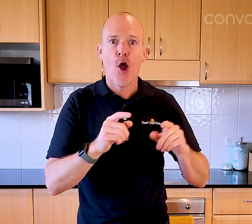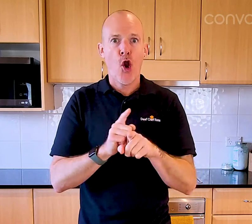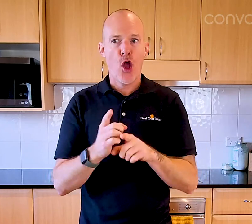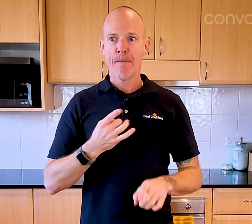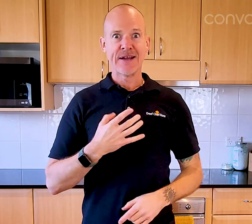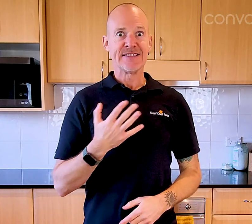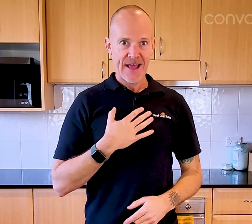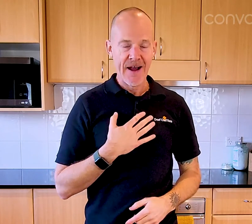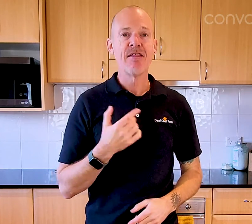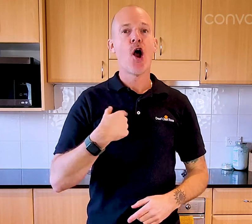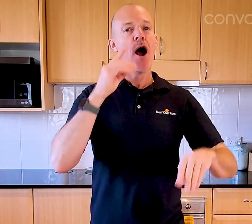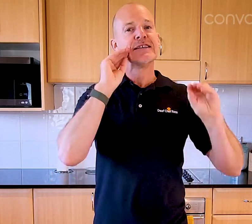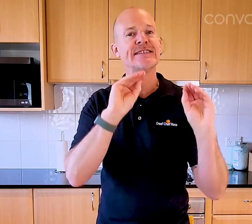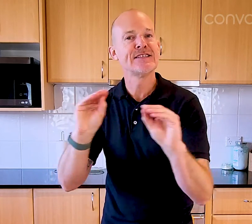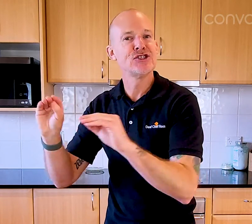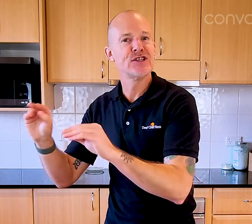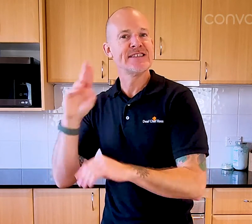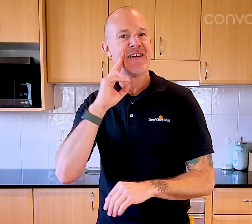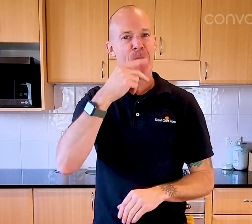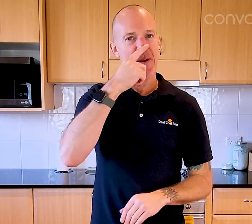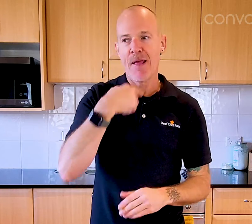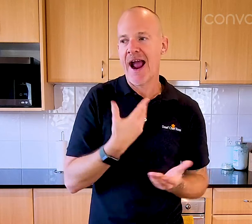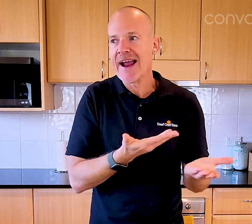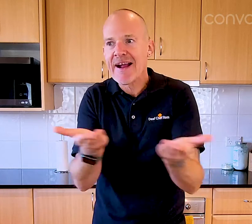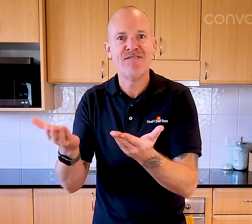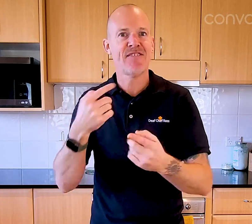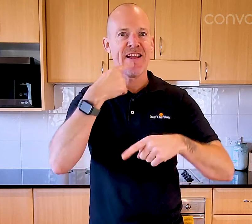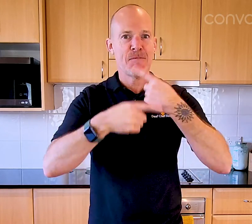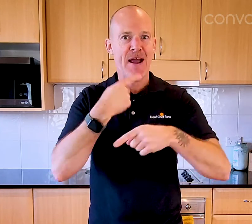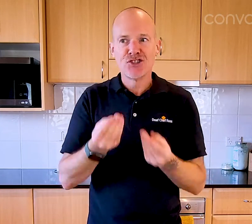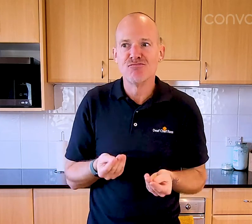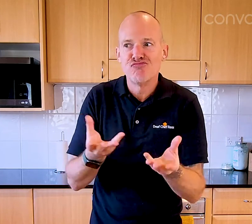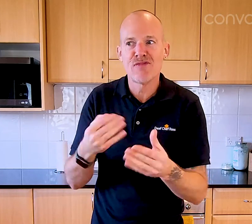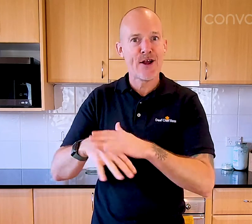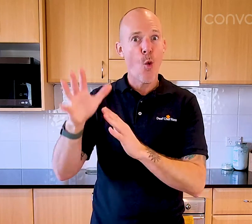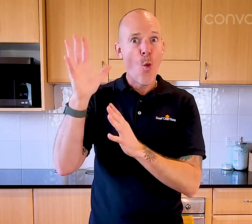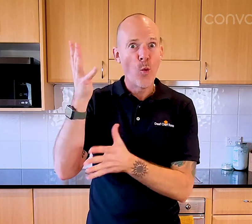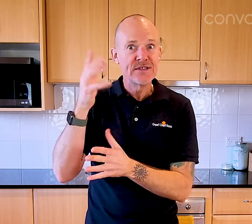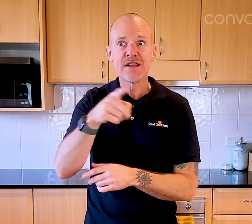learn about healthy eating and wellbeing, and then teach Deaf people through Auslan,